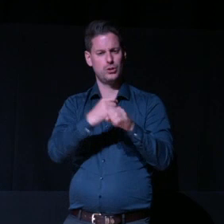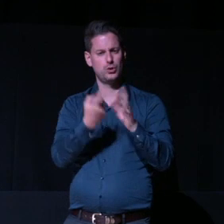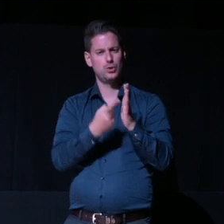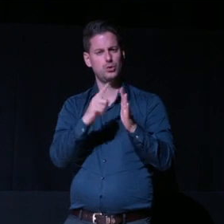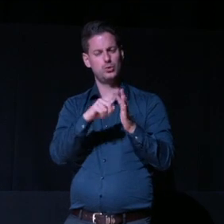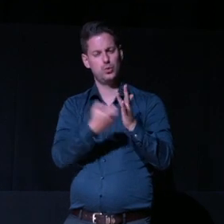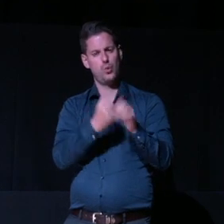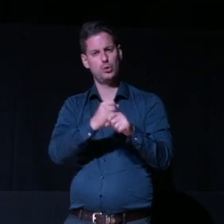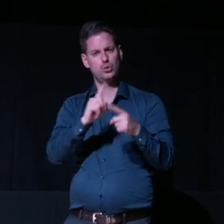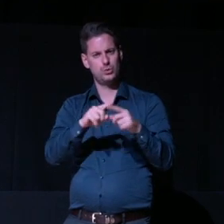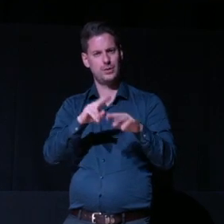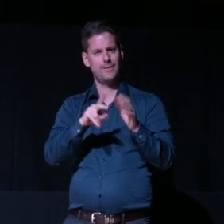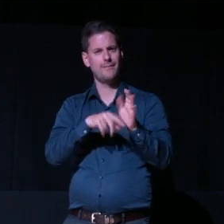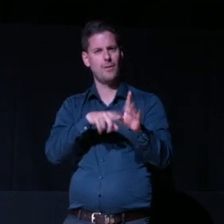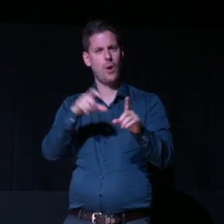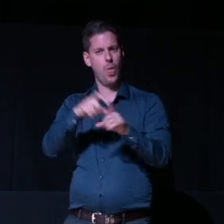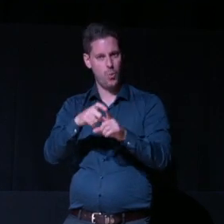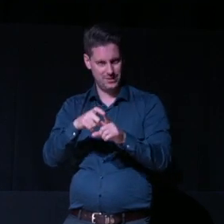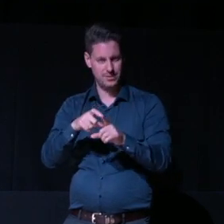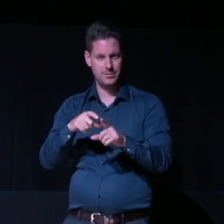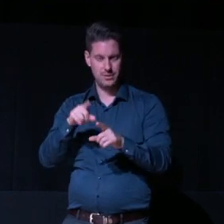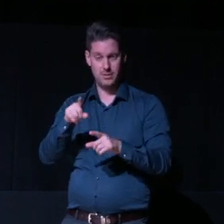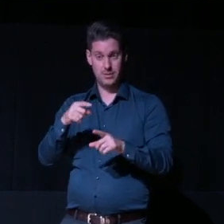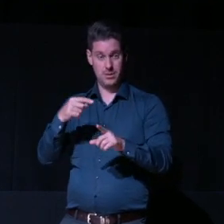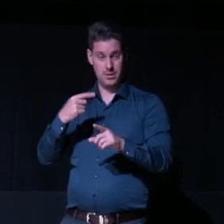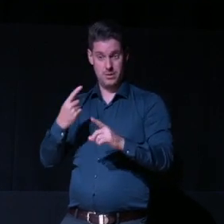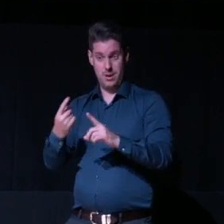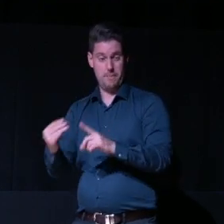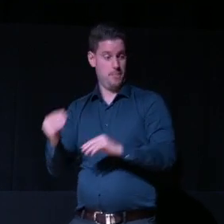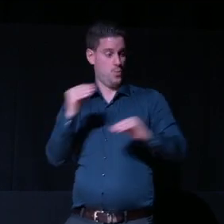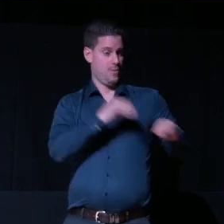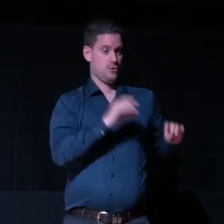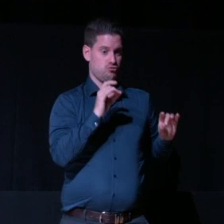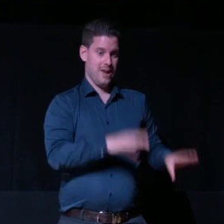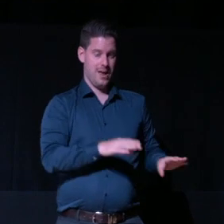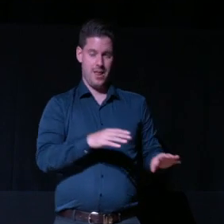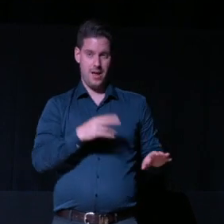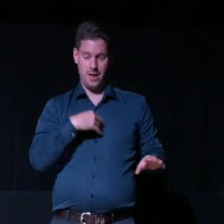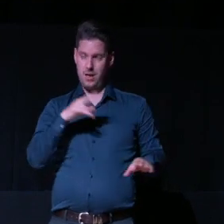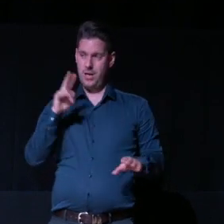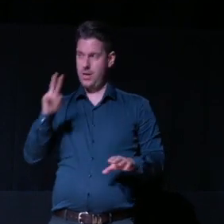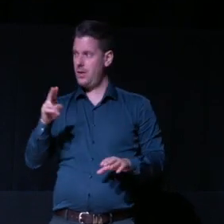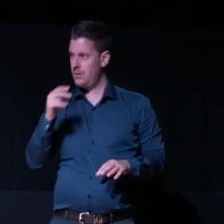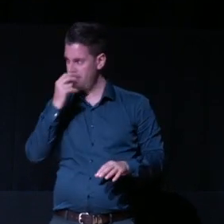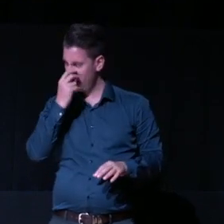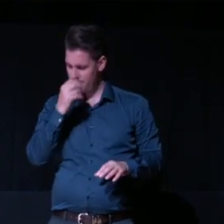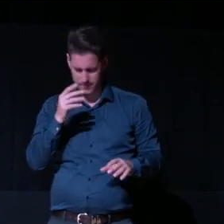I think my observation has been since then we have had such an uptick. Actually I think I saw something in the news